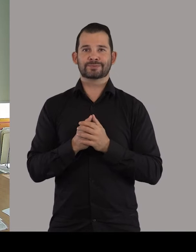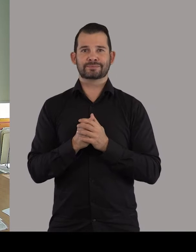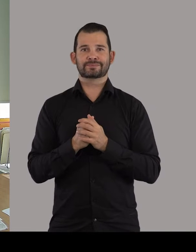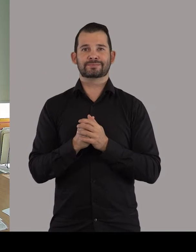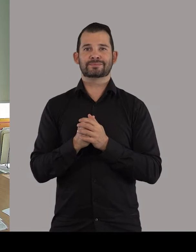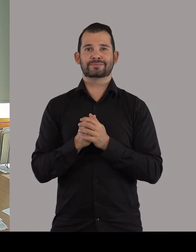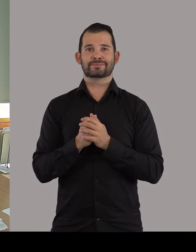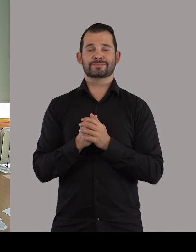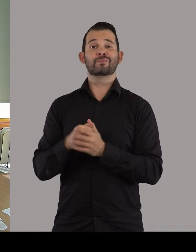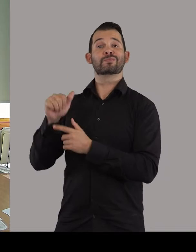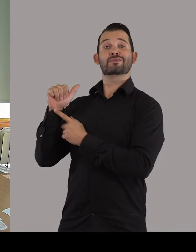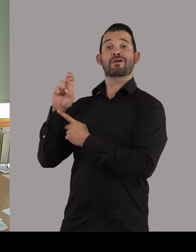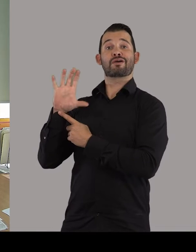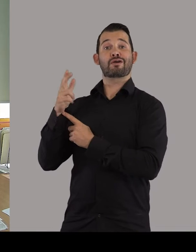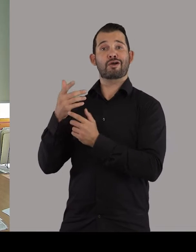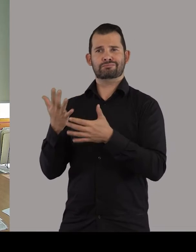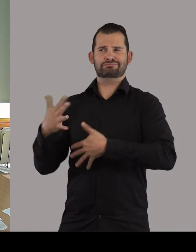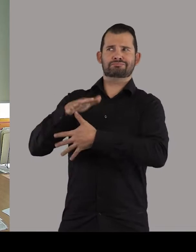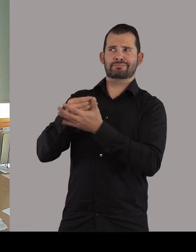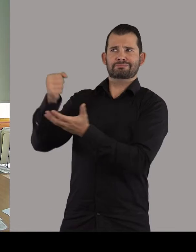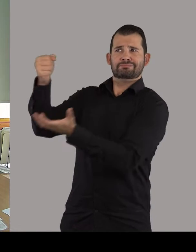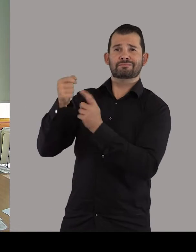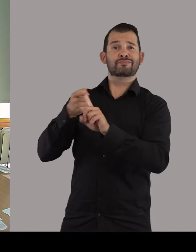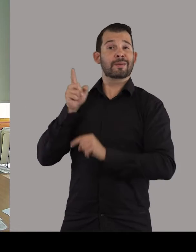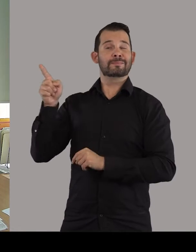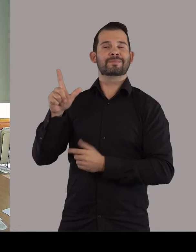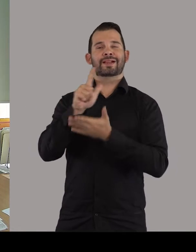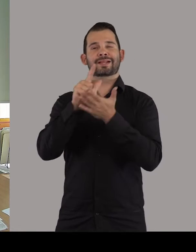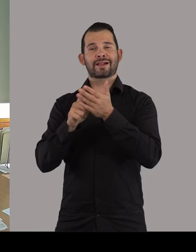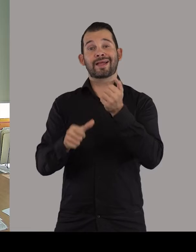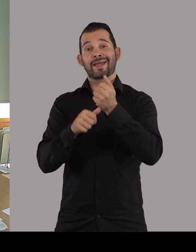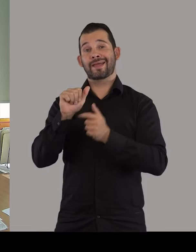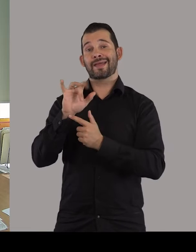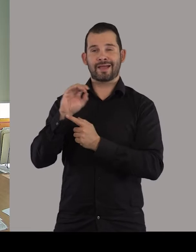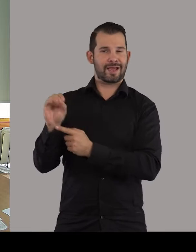persons with disabilities in Ontario. ARCH is primarily funded by Legal Aid Ontario.